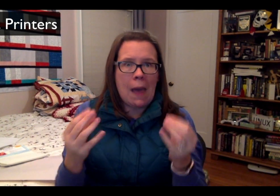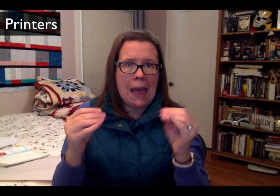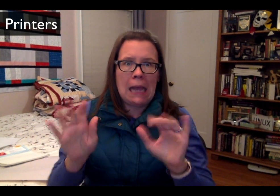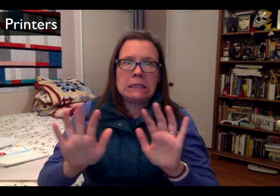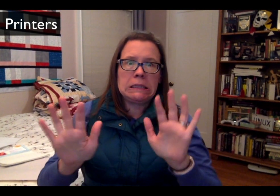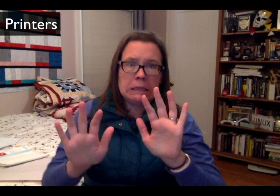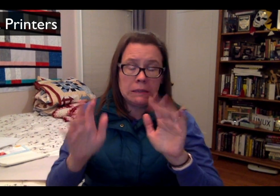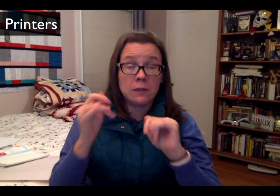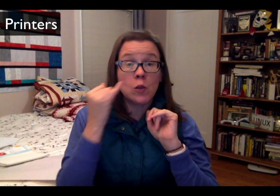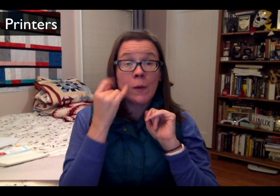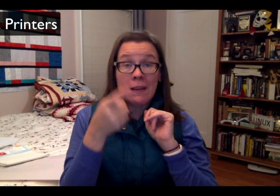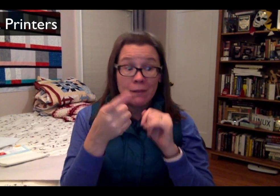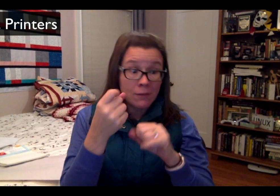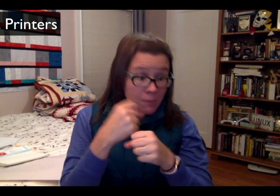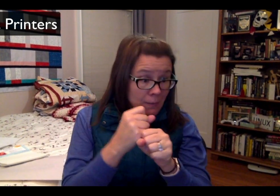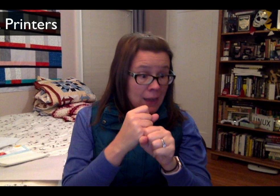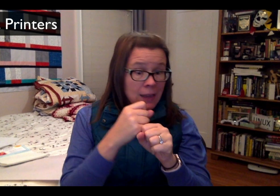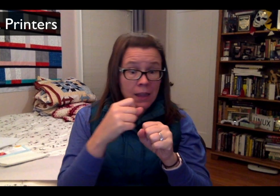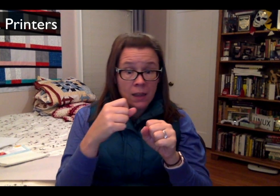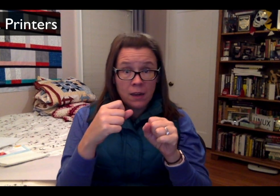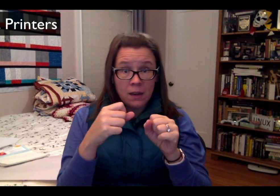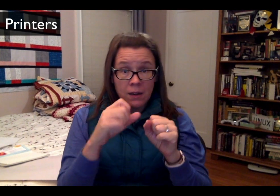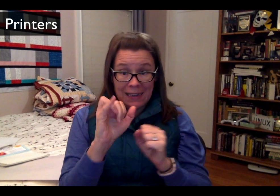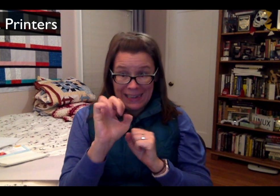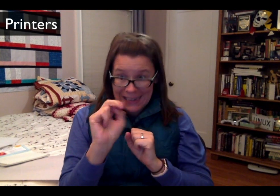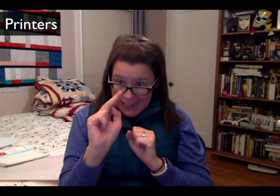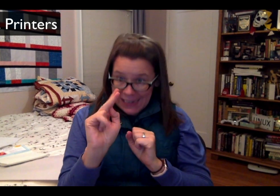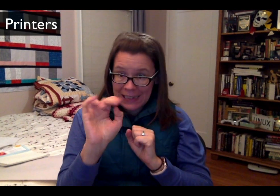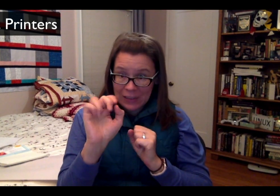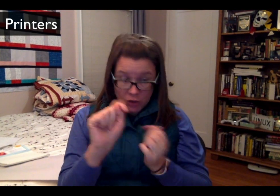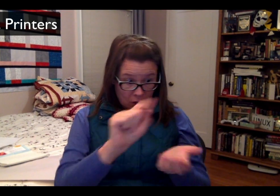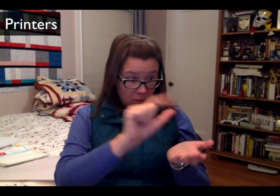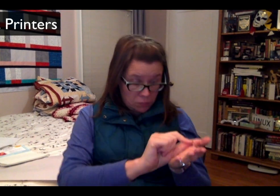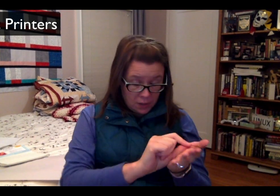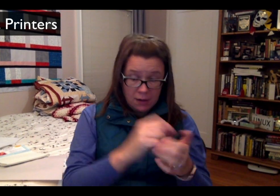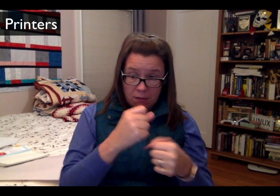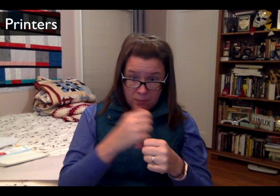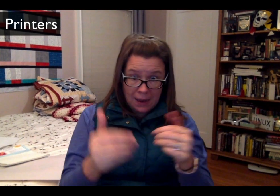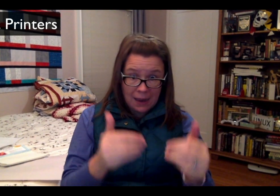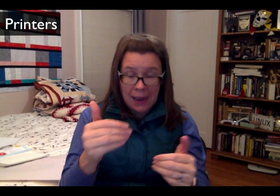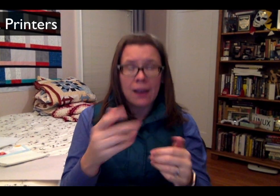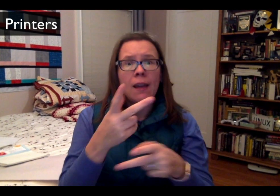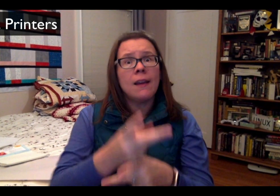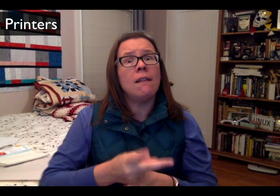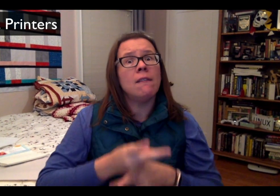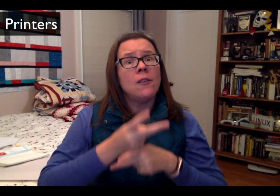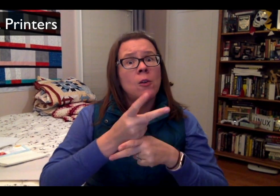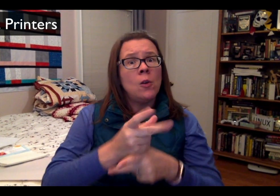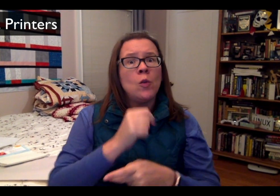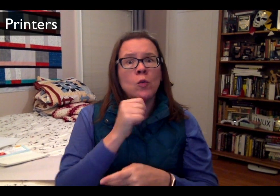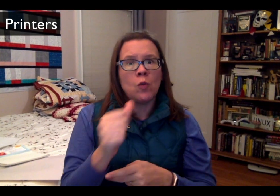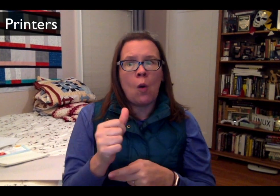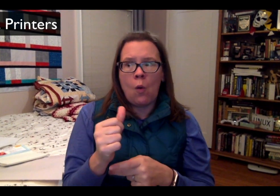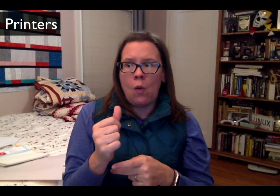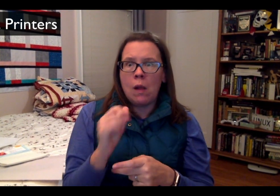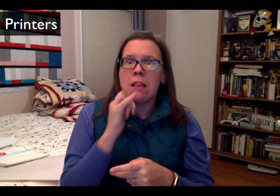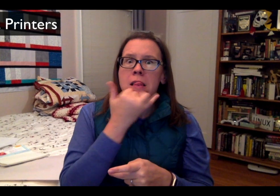then that could also ruin your fabric and transfer. So um when you use inkjet printer pieces, it's fine.